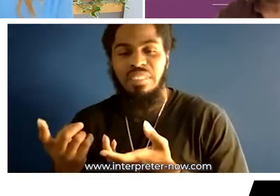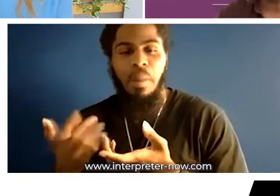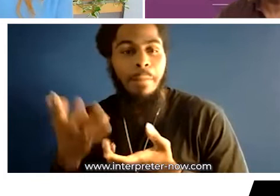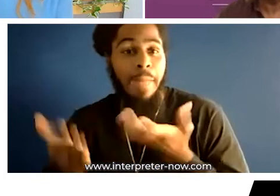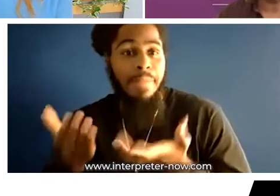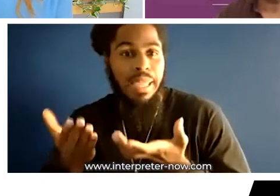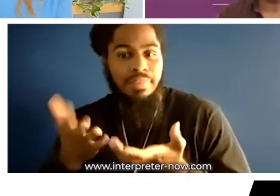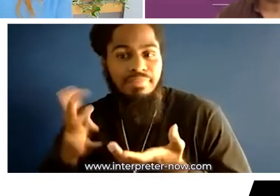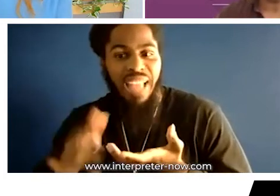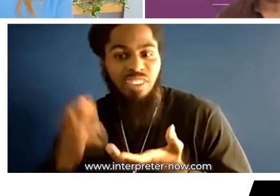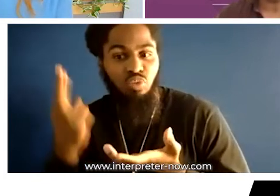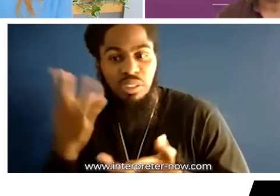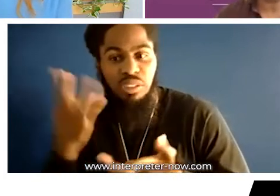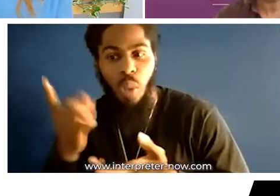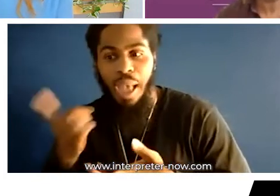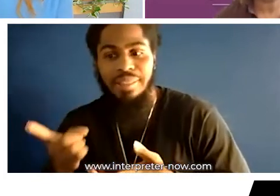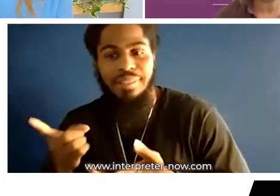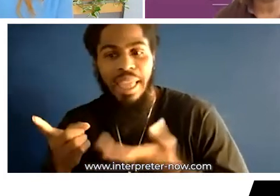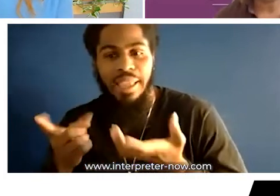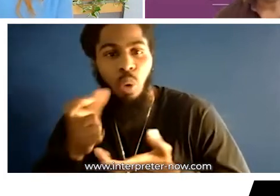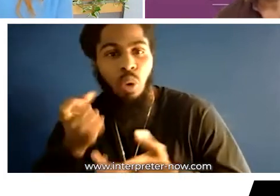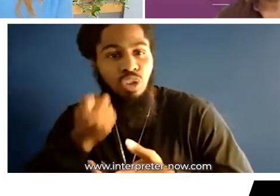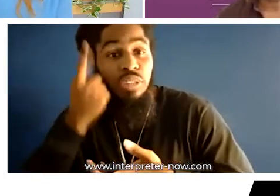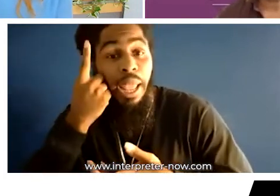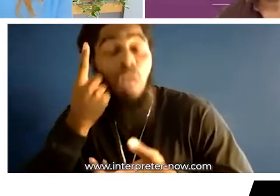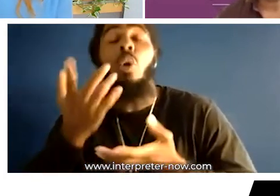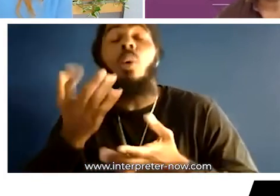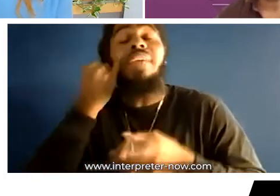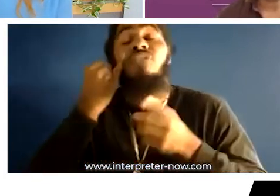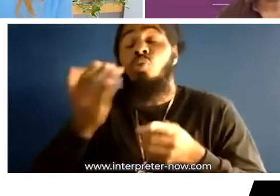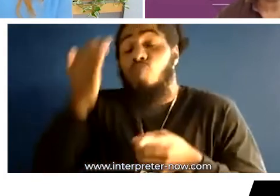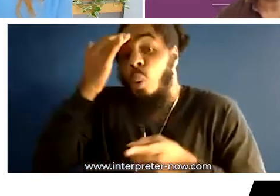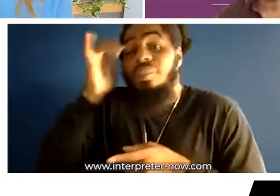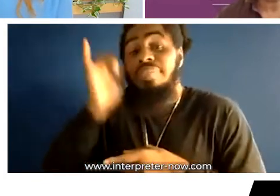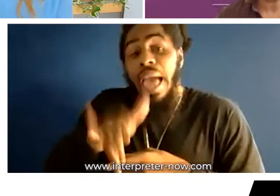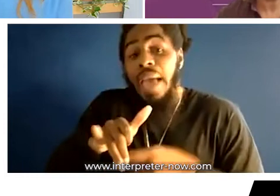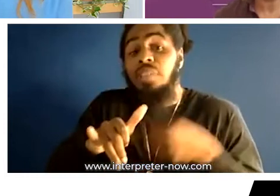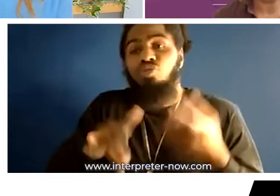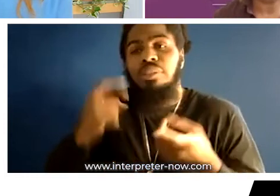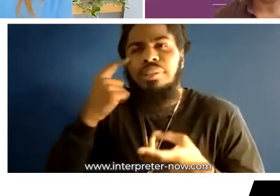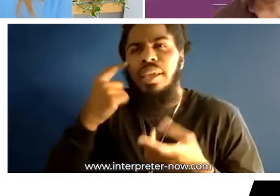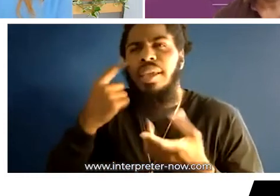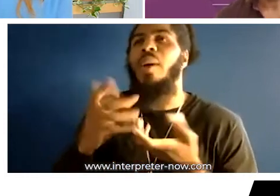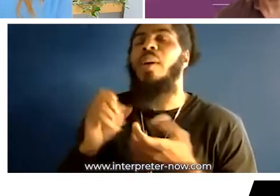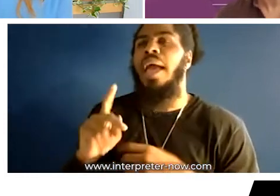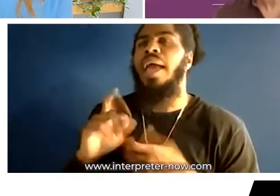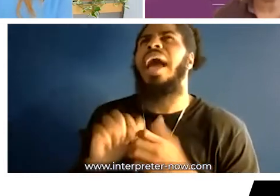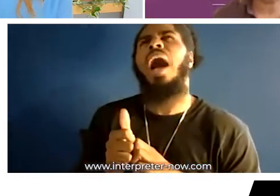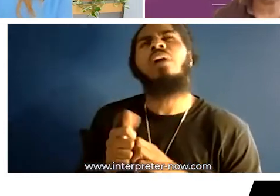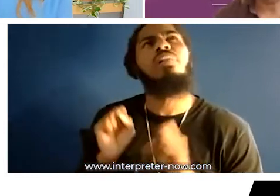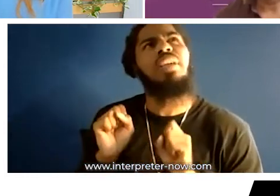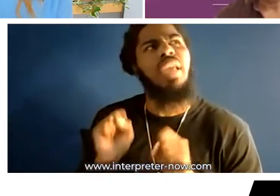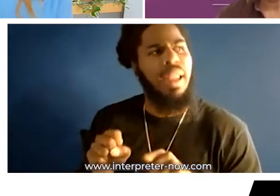And so, knowing that should cause us to think about how creatively and strategically can